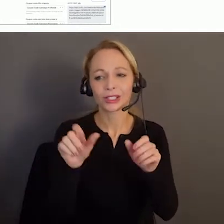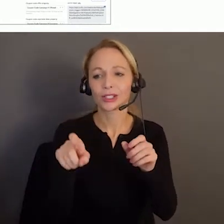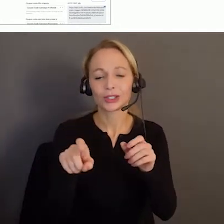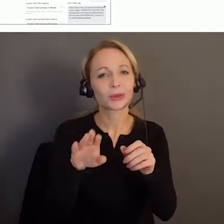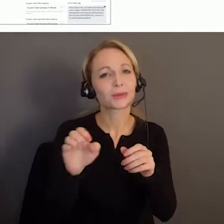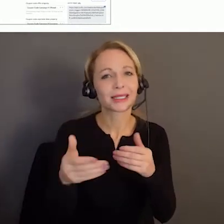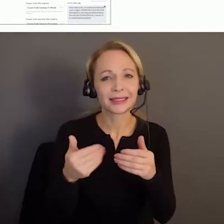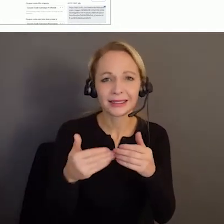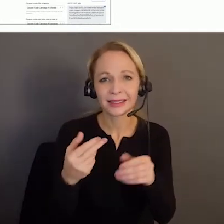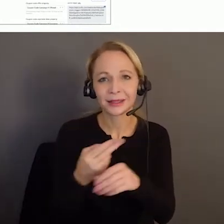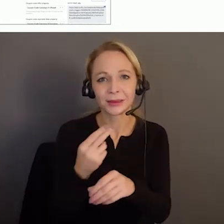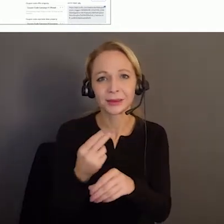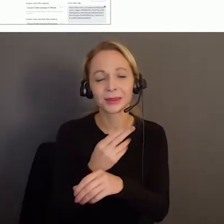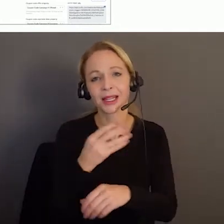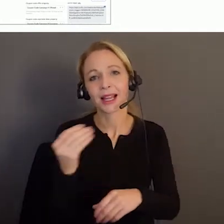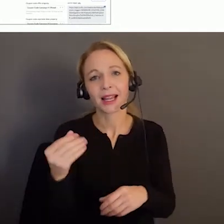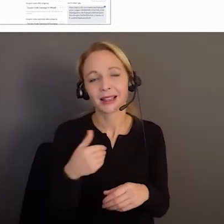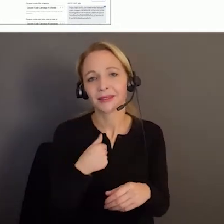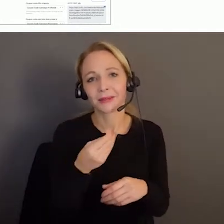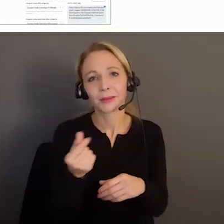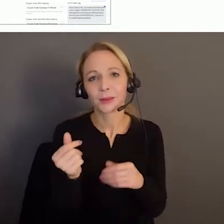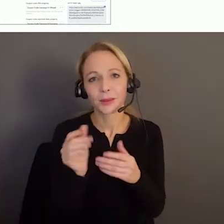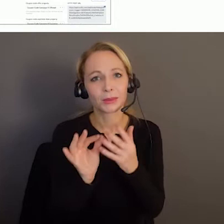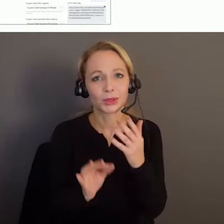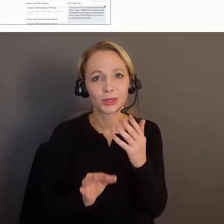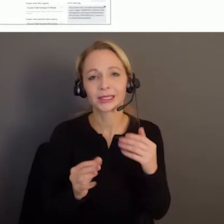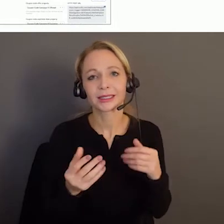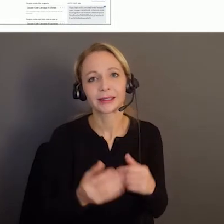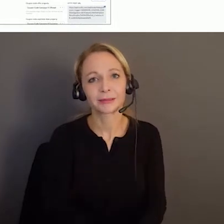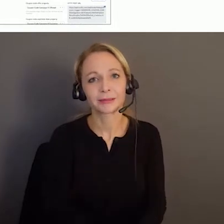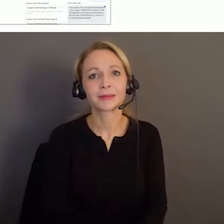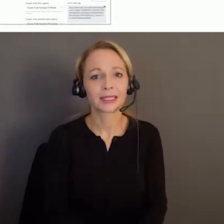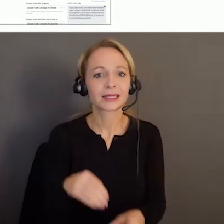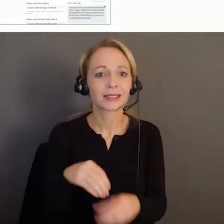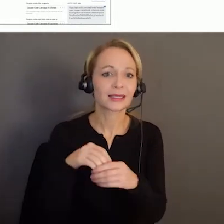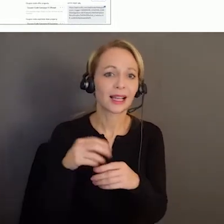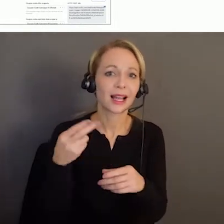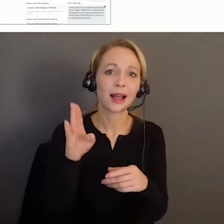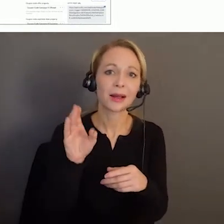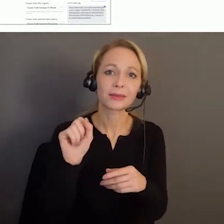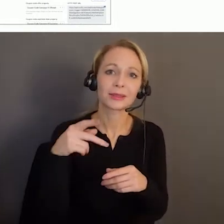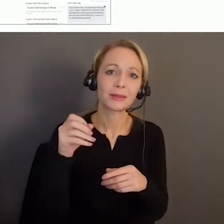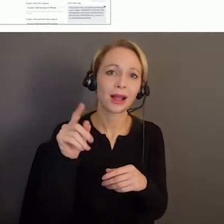ONE WAY IS THAT CUSTOM ACTIONS SHOULD BE EASY TO USE